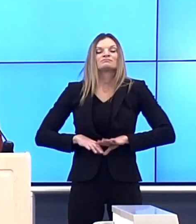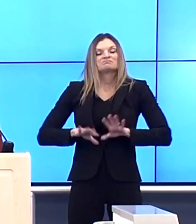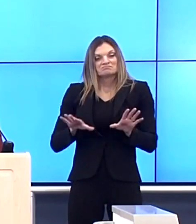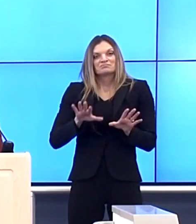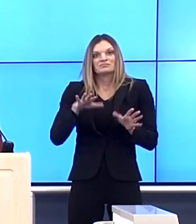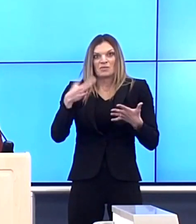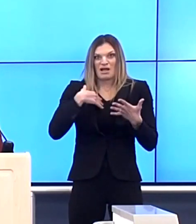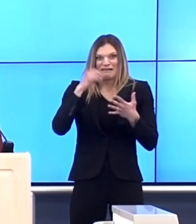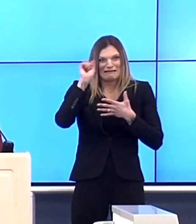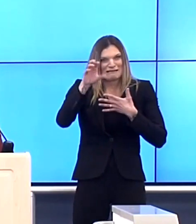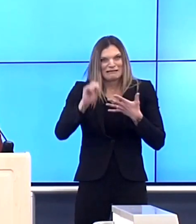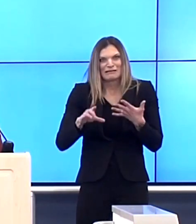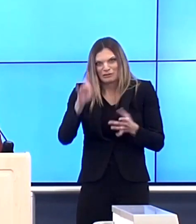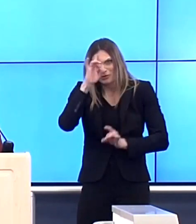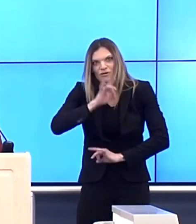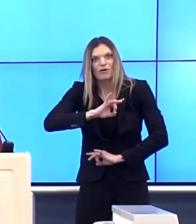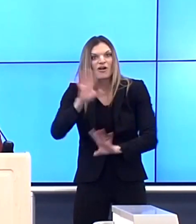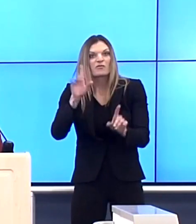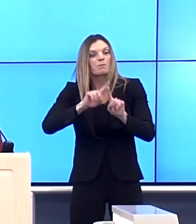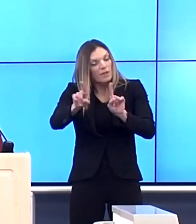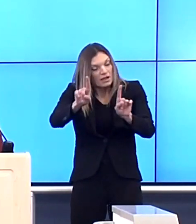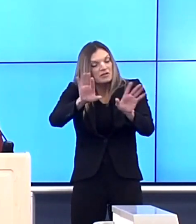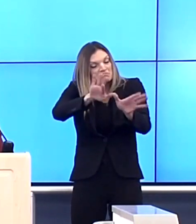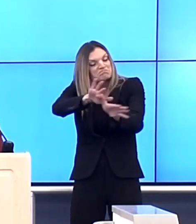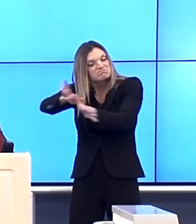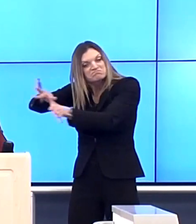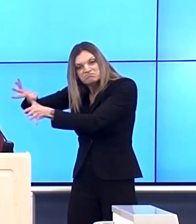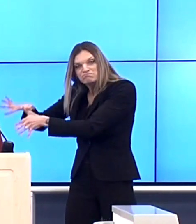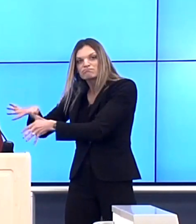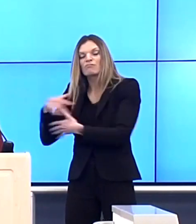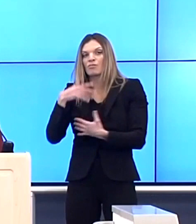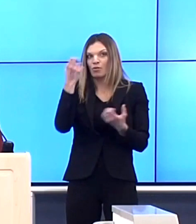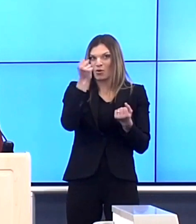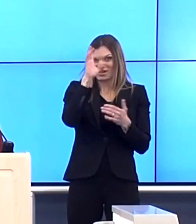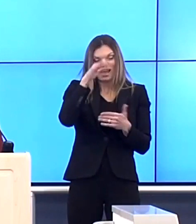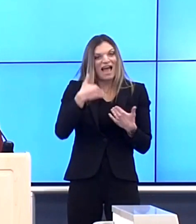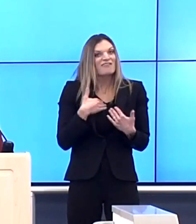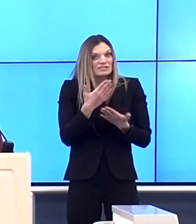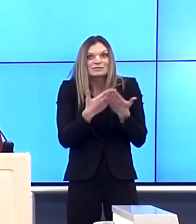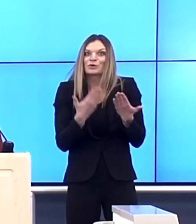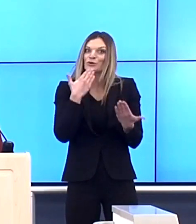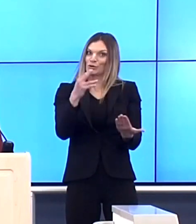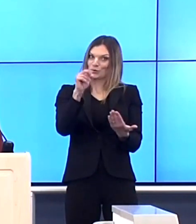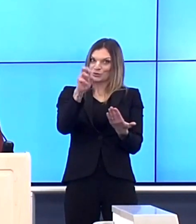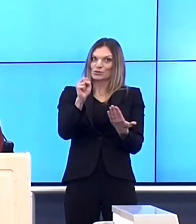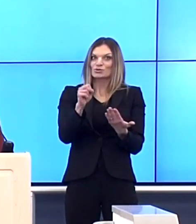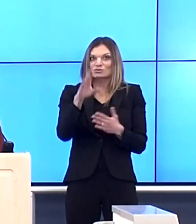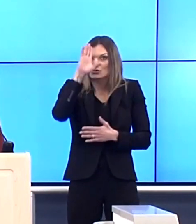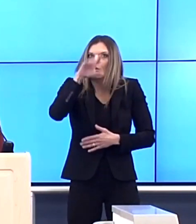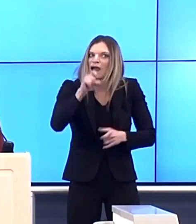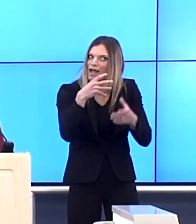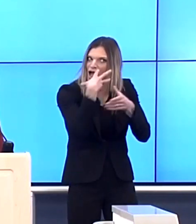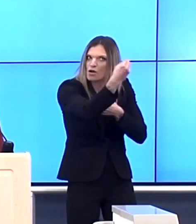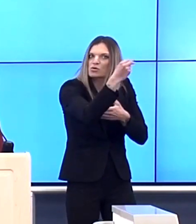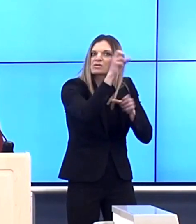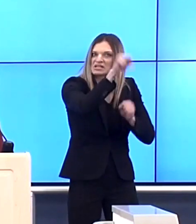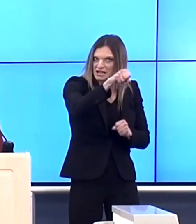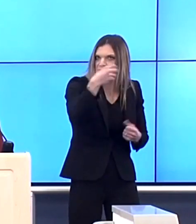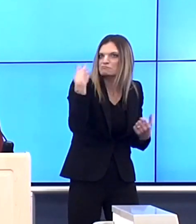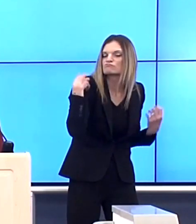THAT IS WHAT GIVES ME HOPE. THERE ARE CONCRETE THINGS THAT THERE ARE CONCRETE THINGS THAT WE CAN DO RIGHT NOW TO STOP THE WE CAN DO RIGHT NOW TO STOP THE SPREAD OF THIS VIRUS. SPREAD OF THIS VIRUS. WE KNOW OUTDOORS IS SAFER THAN WE KNOW OUTDOORS IS SAFER THAN INDOORS.